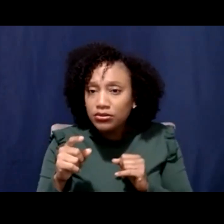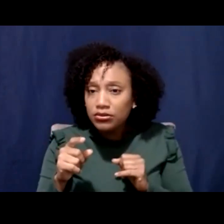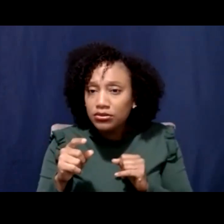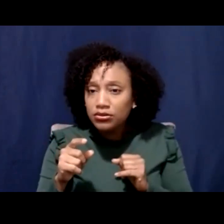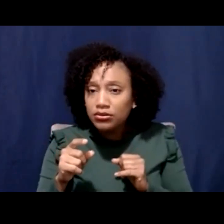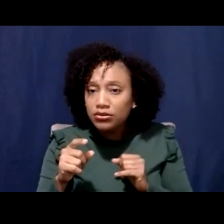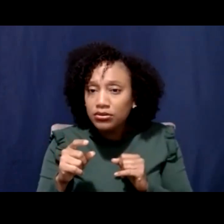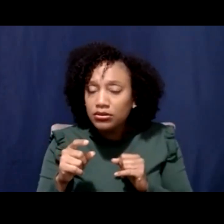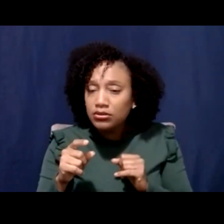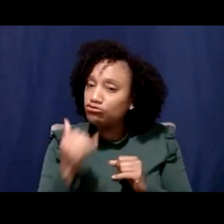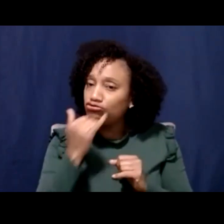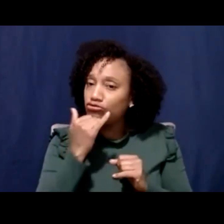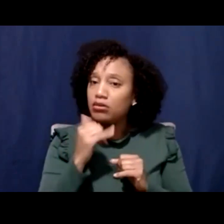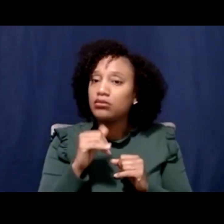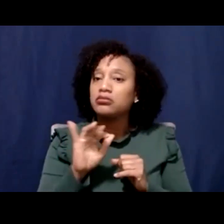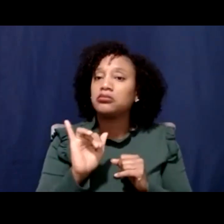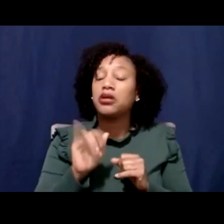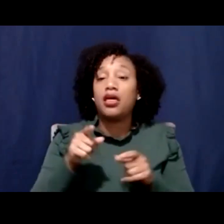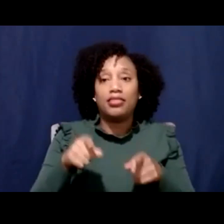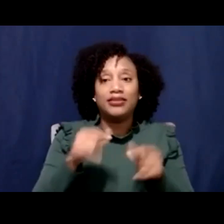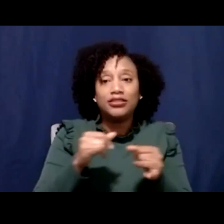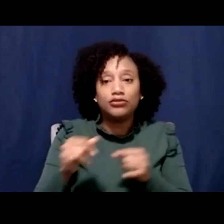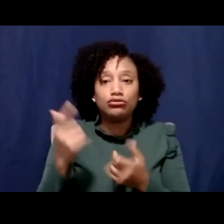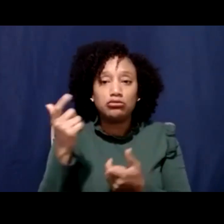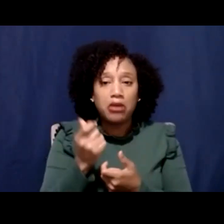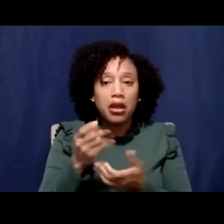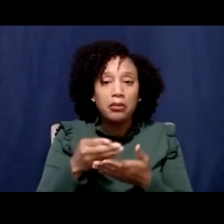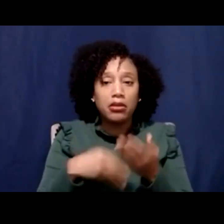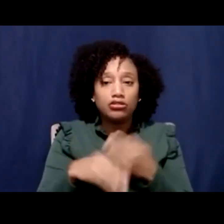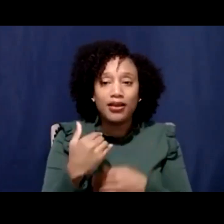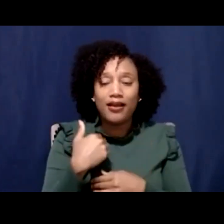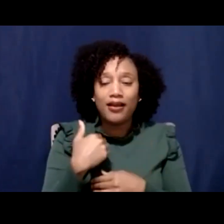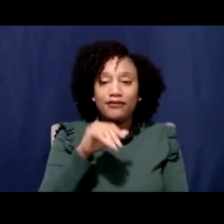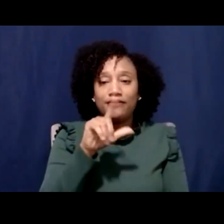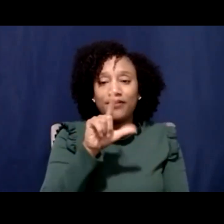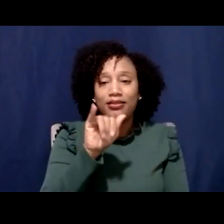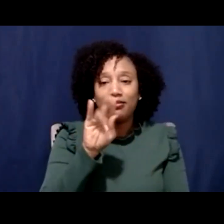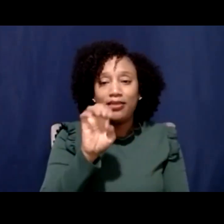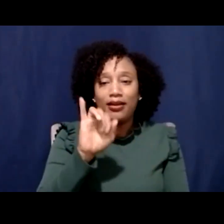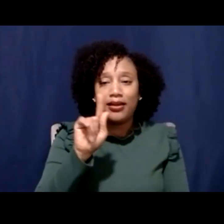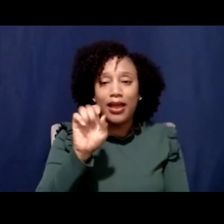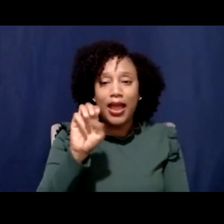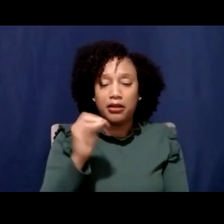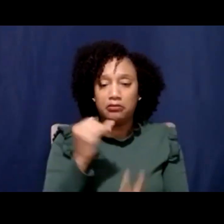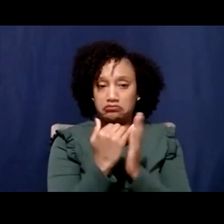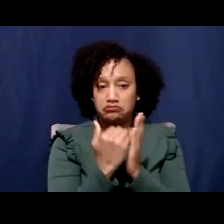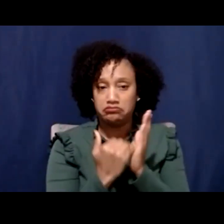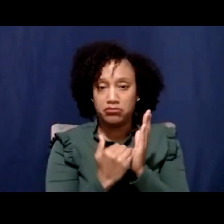Hmm, can this individual grant budget have a line item to purchase that tax ID?